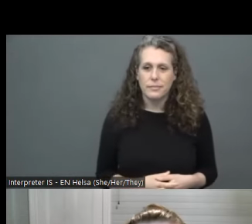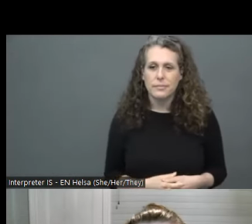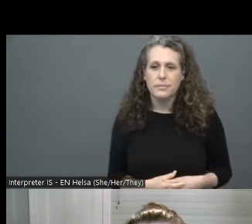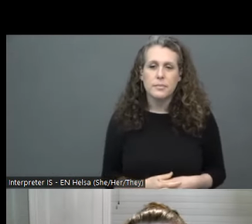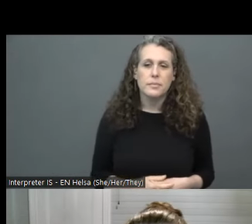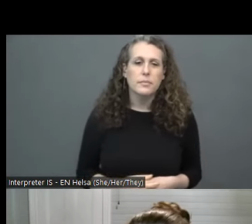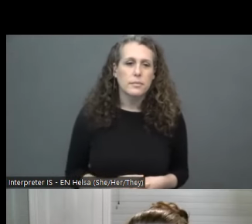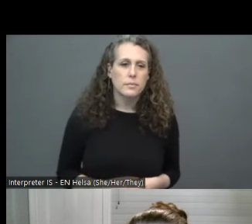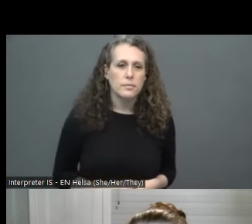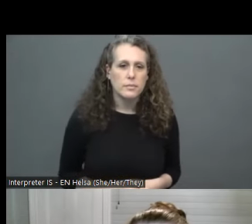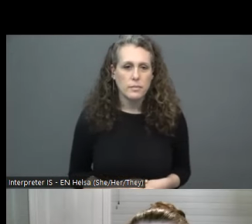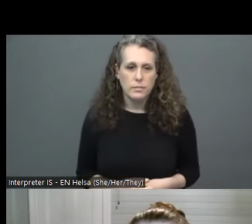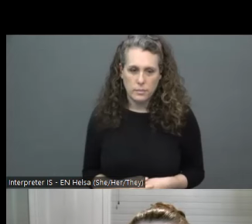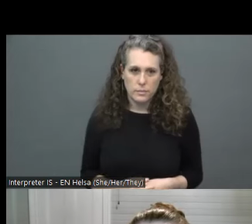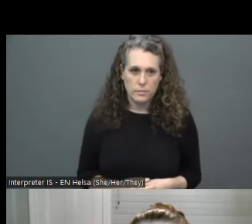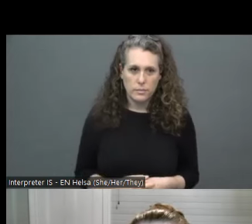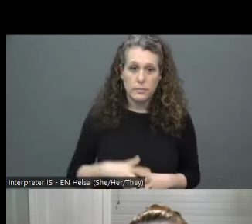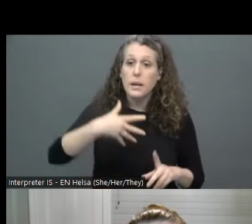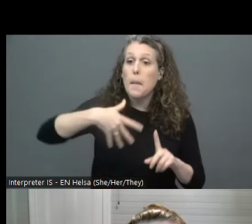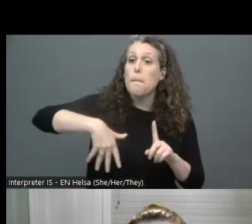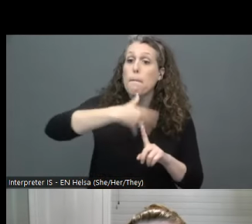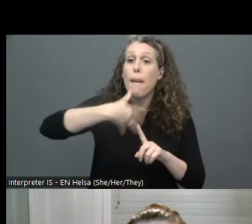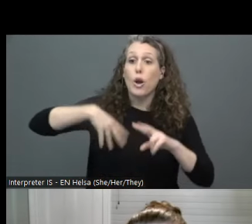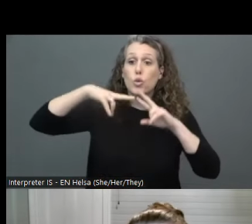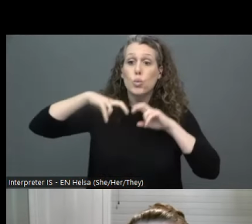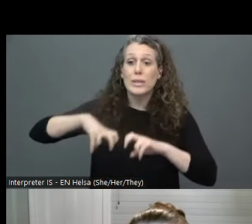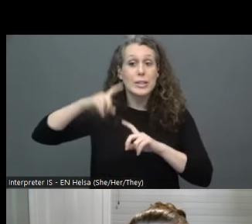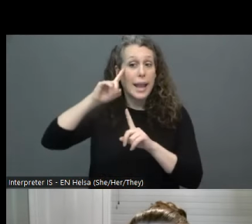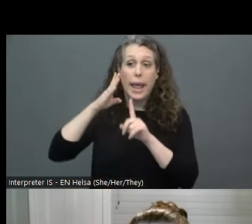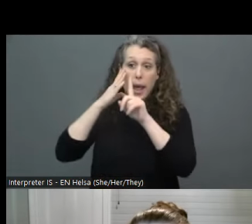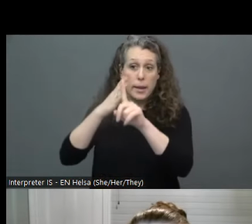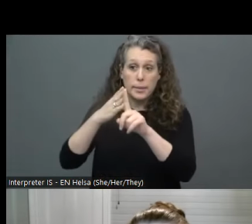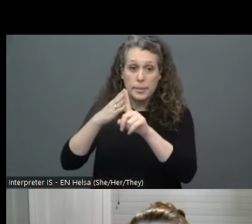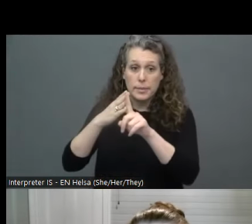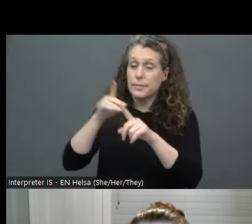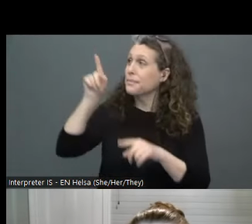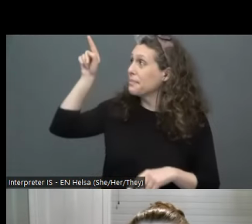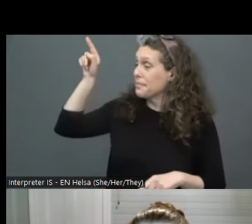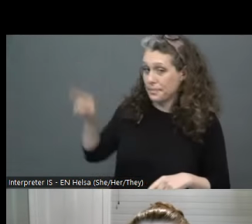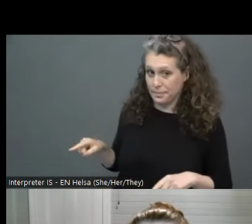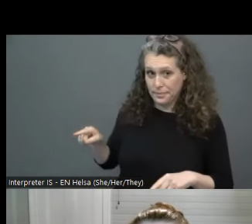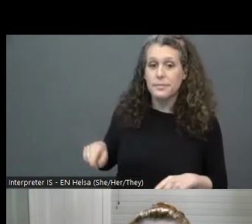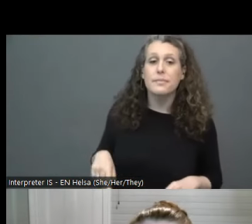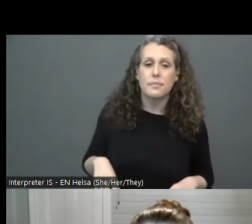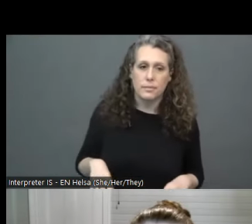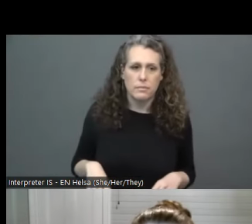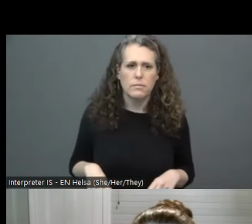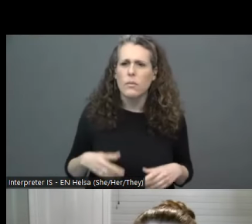objectives of the background research, we wanted to map the technical support mechanisms in the